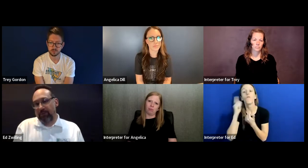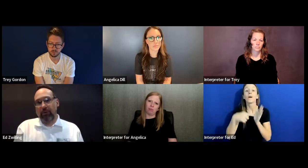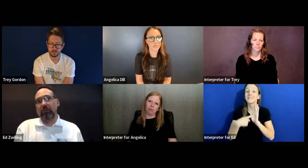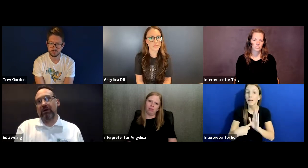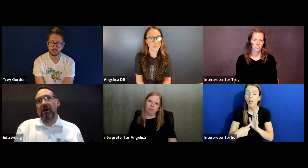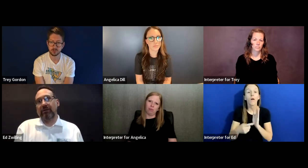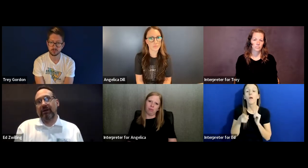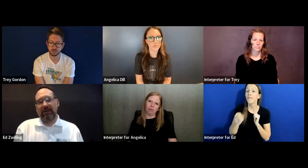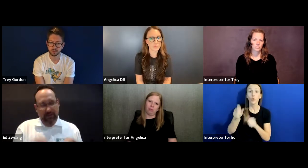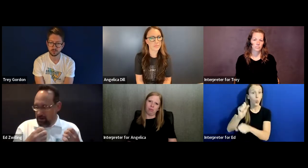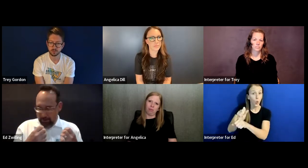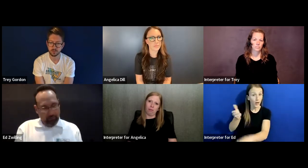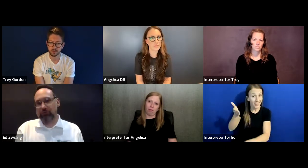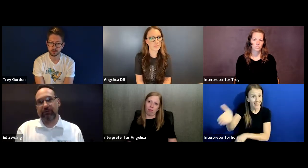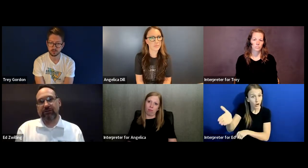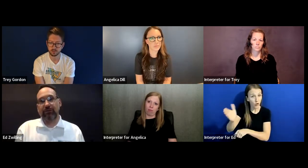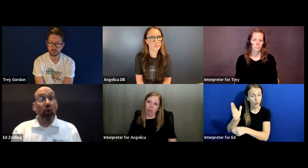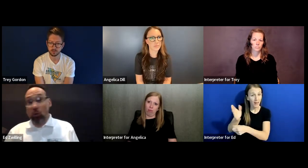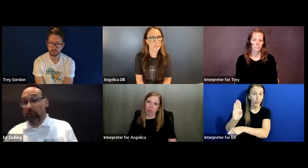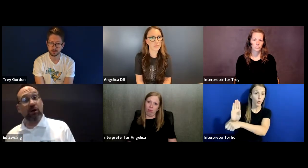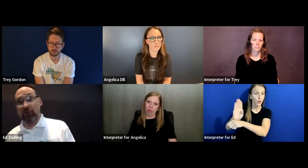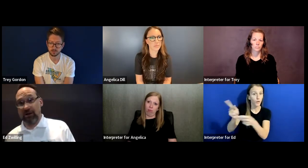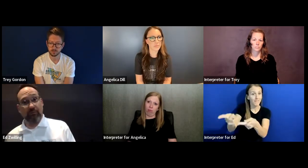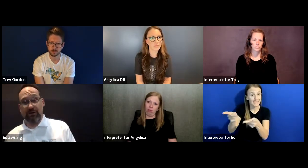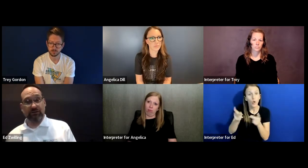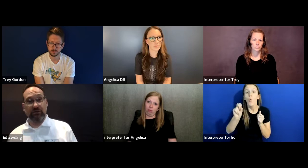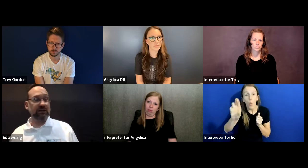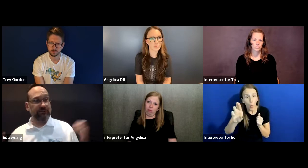the public economy at the commercial facility or the public accommodation you know like for